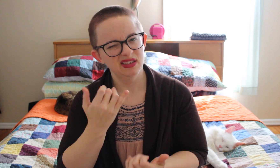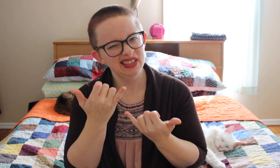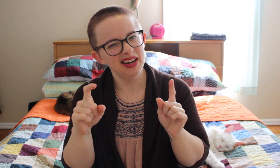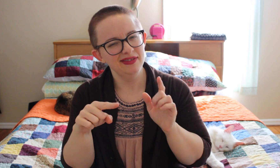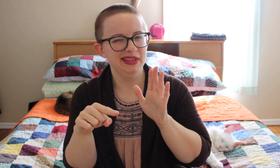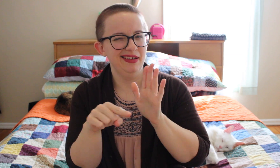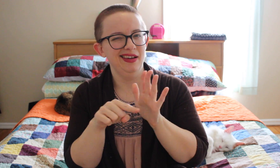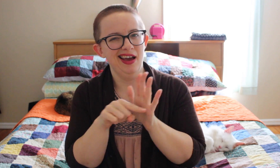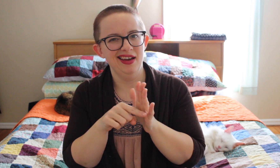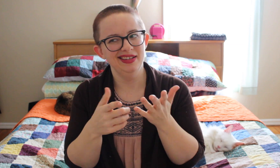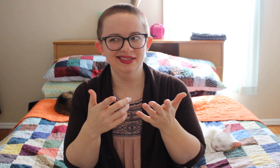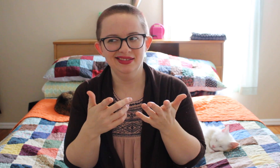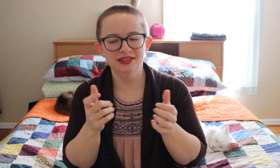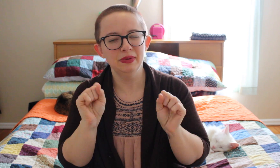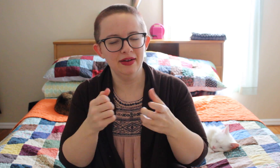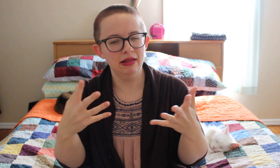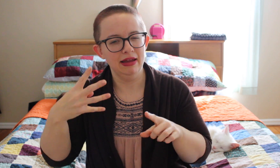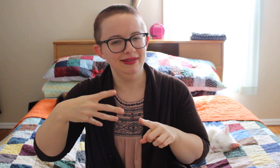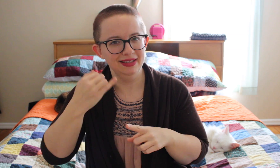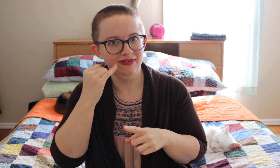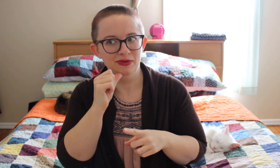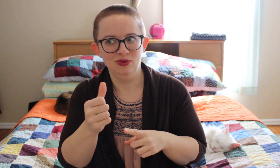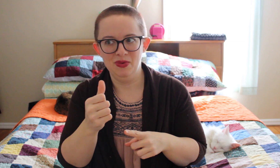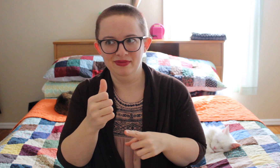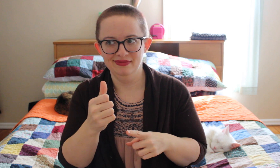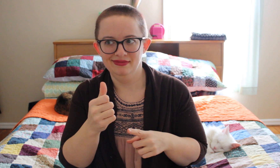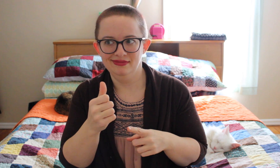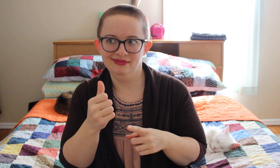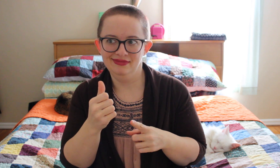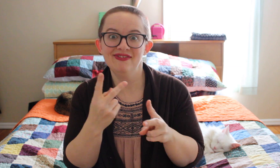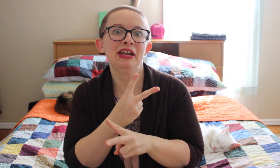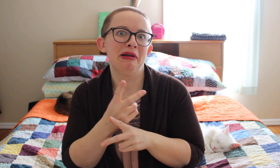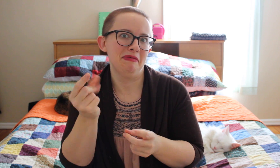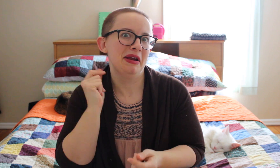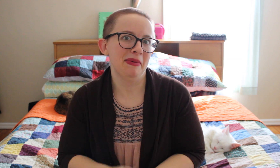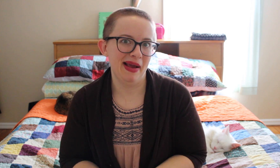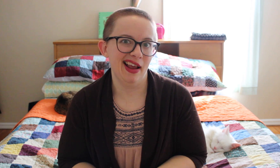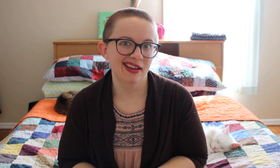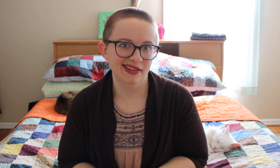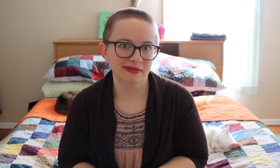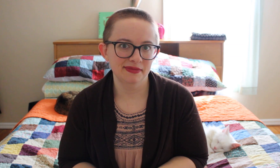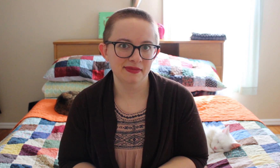But now I like them, but I would say that definitely is a con. Definitely is a con... is they can have a lot of leaks... if you don't figure it out right away.